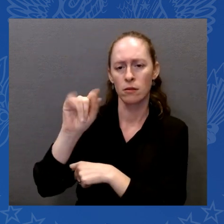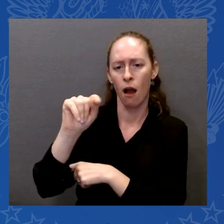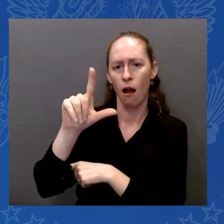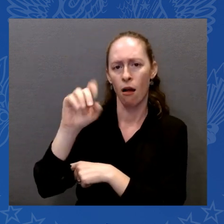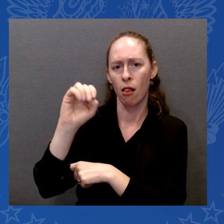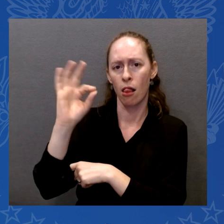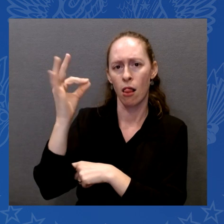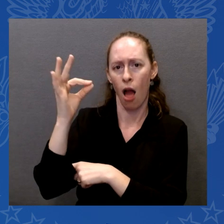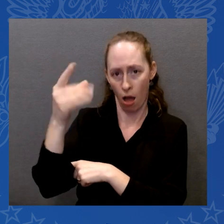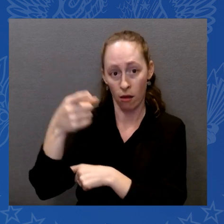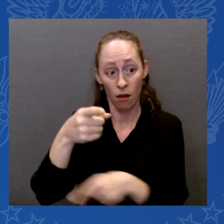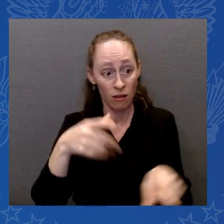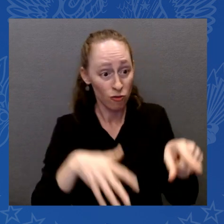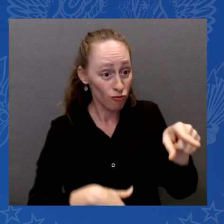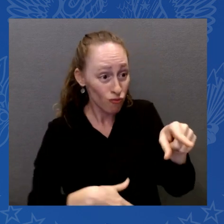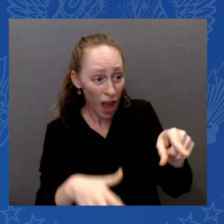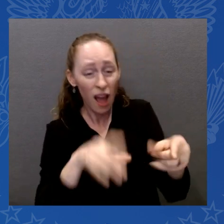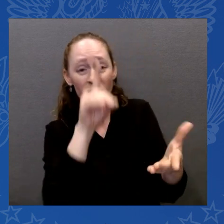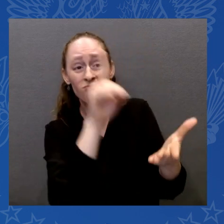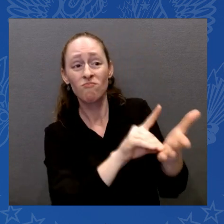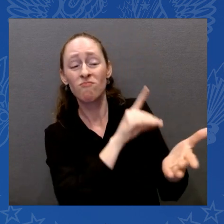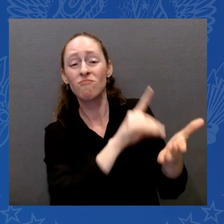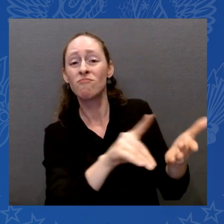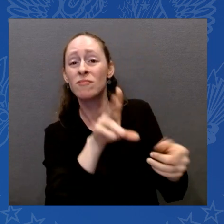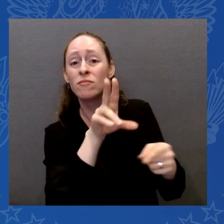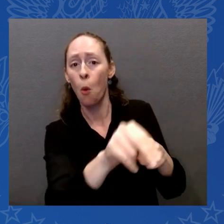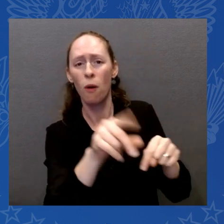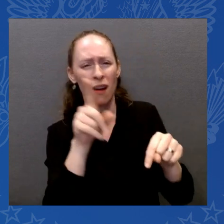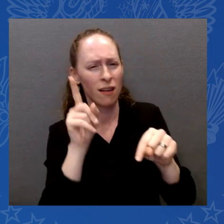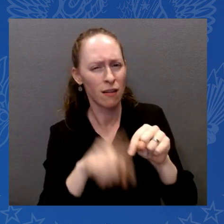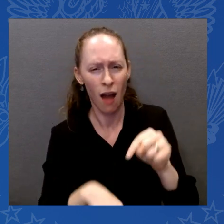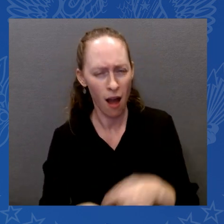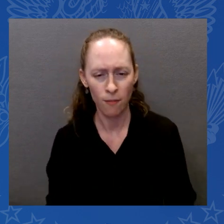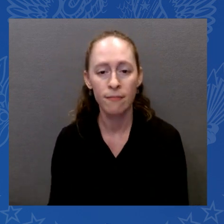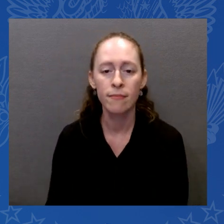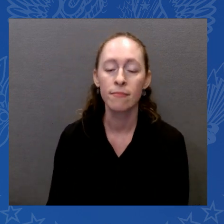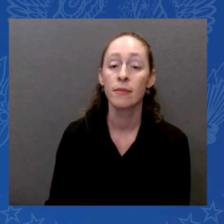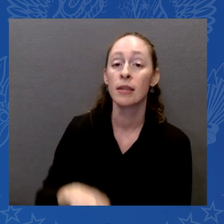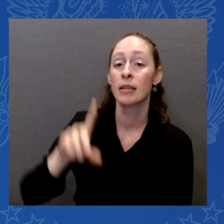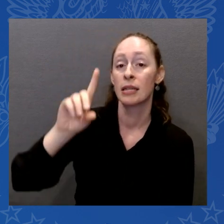we know that the Department of Justice filed a lawsuit in Idaho to protect emergency medical care.